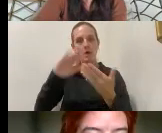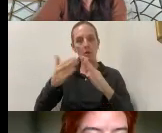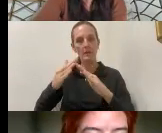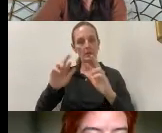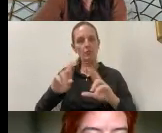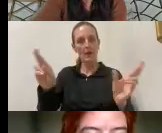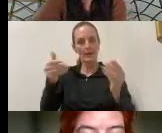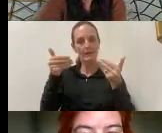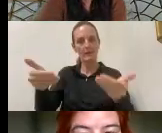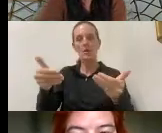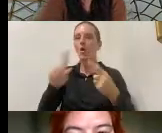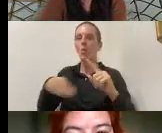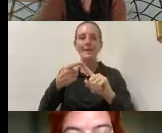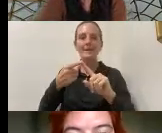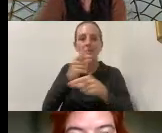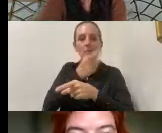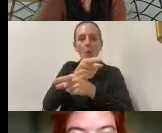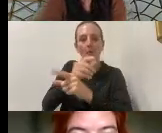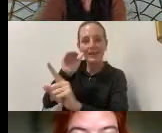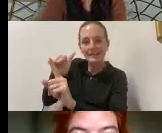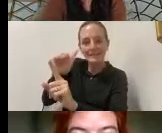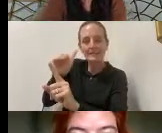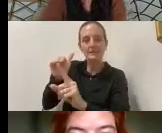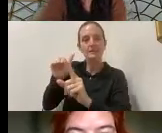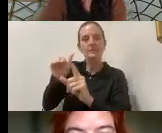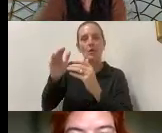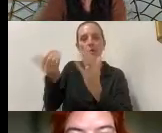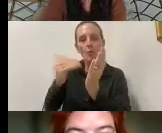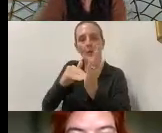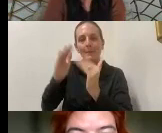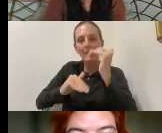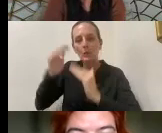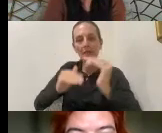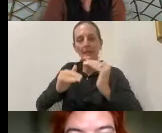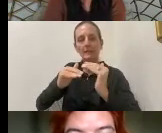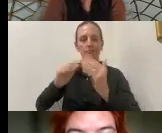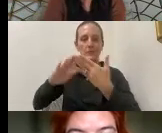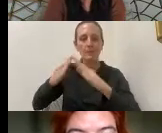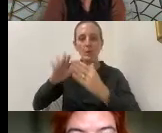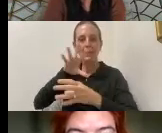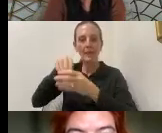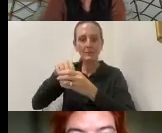When is it appropriate to start planning and rebuilding community engagement?